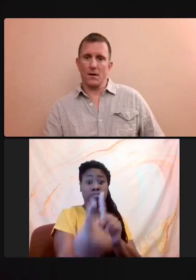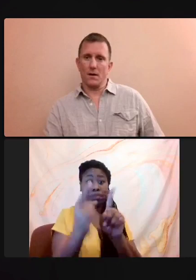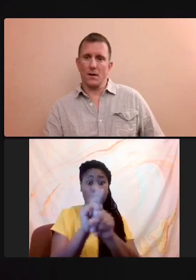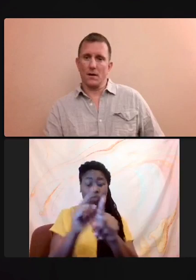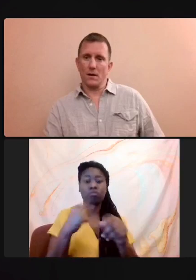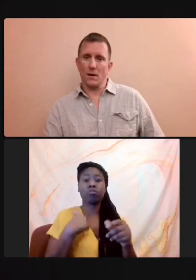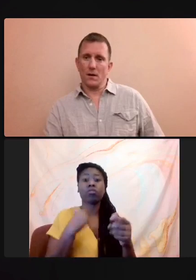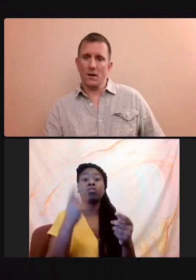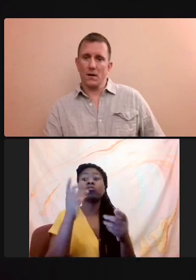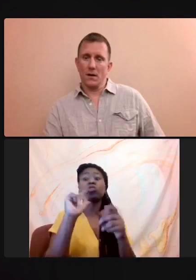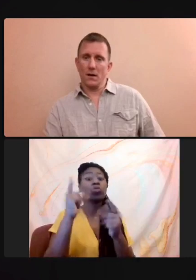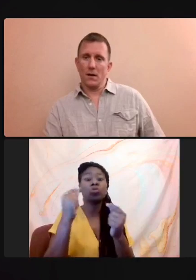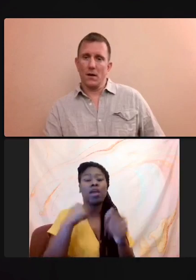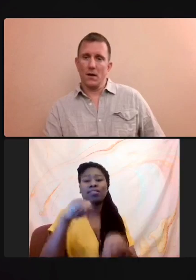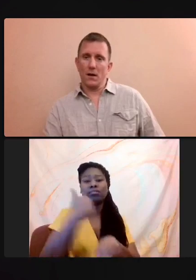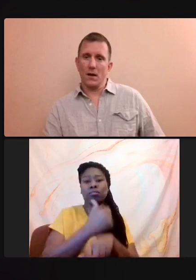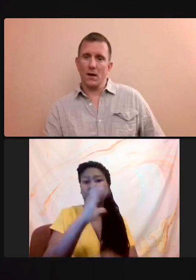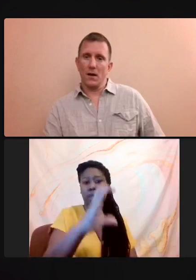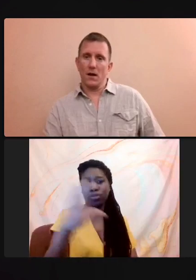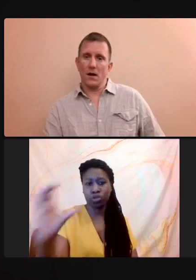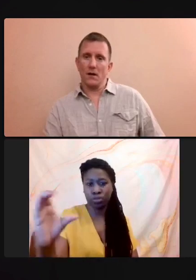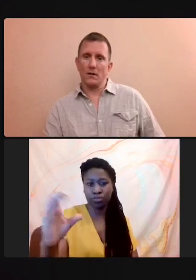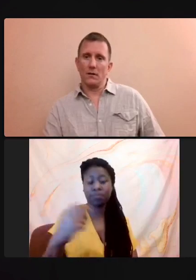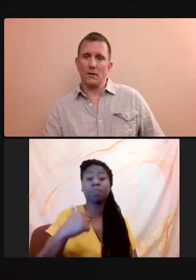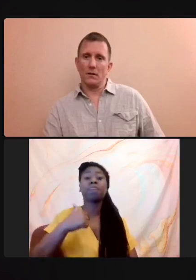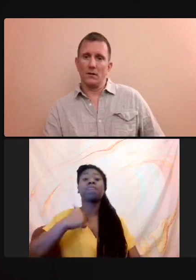And if so can you give some examples